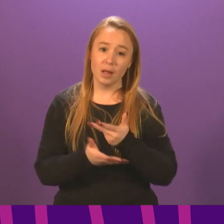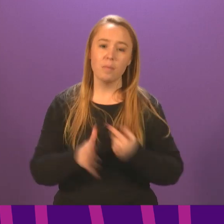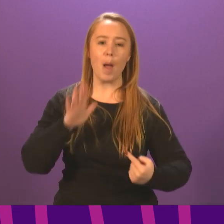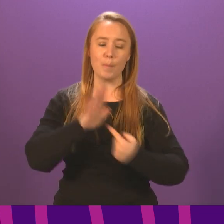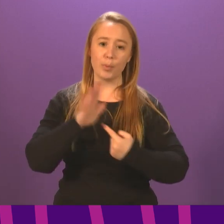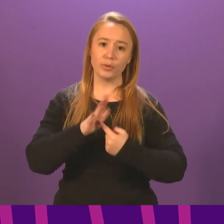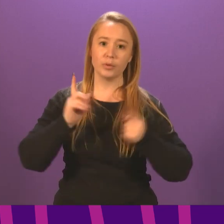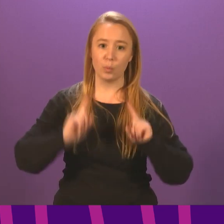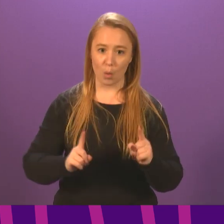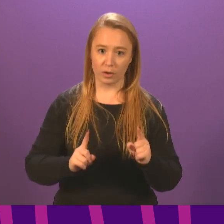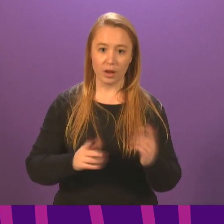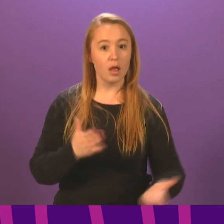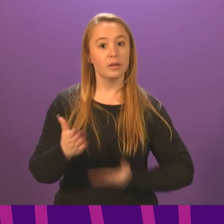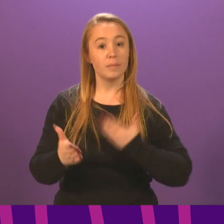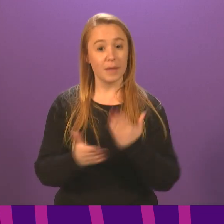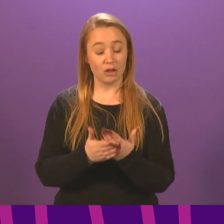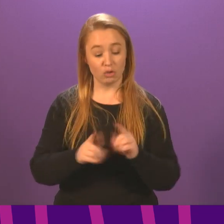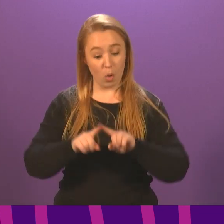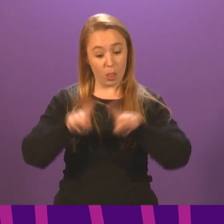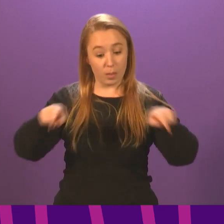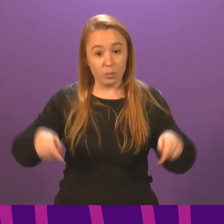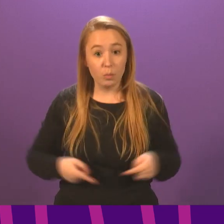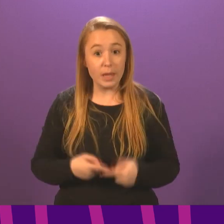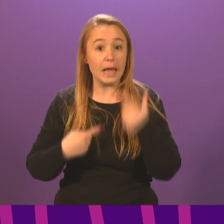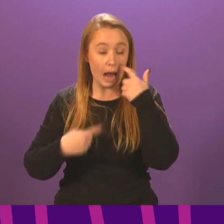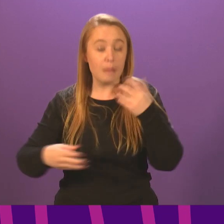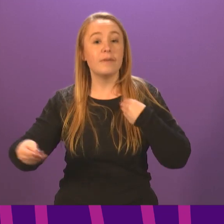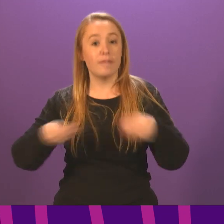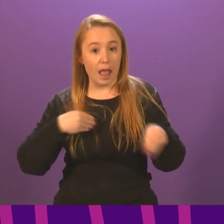that we retain the ability and the willingness to be flexible on everything. That is hard